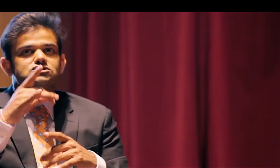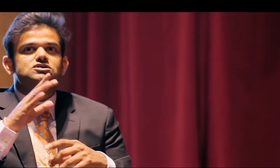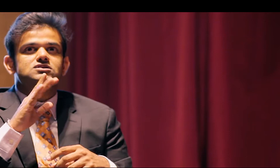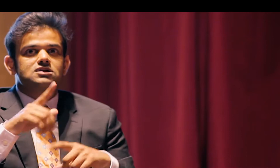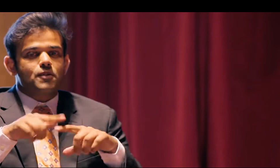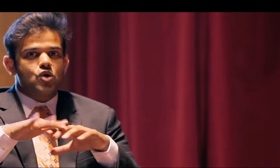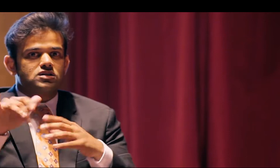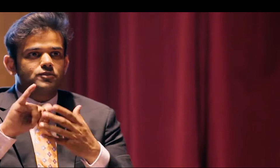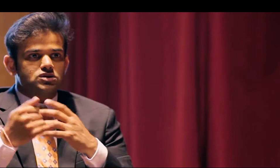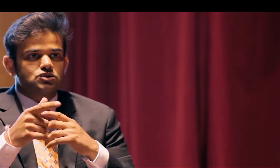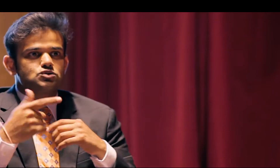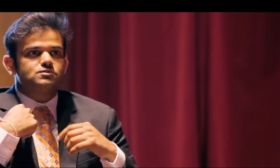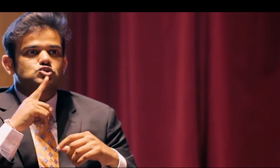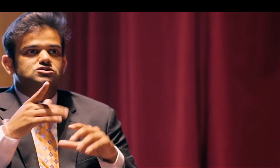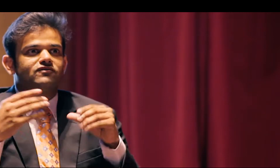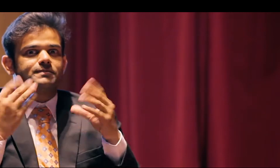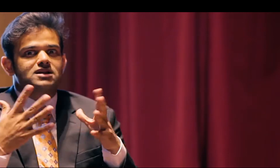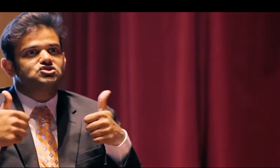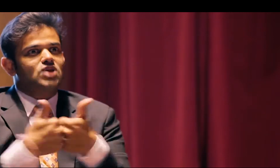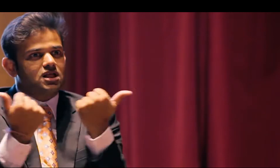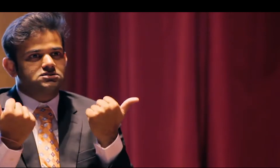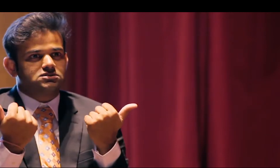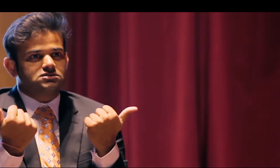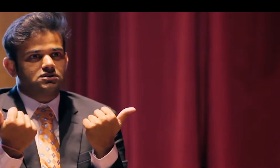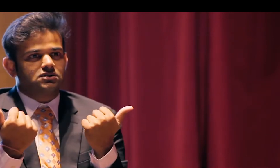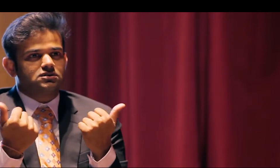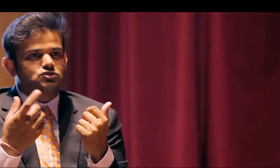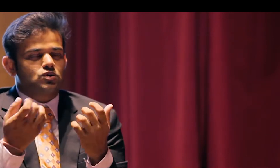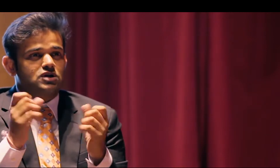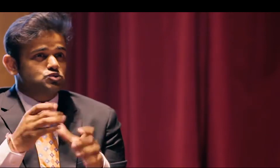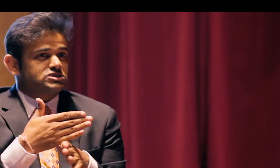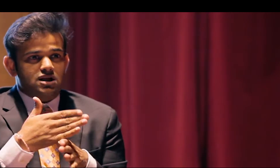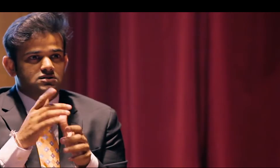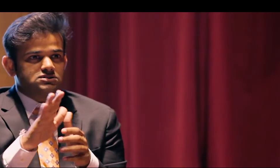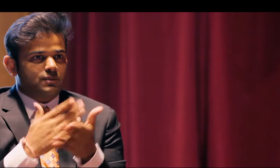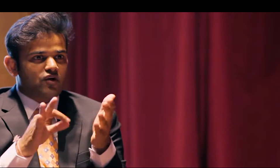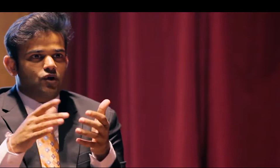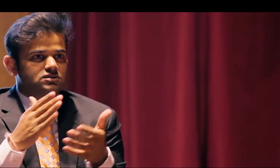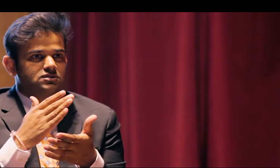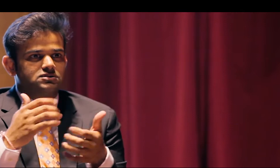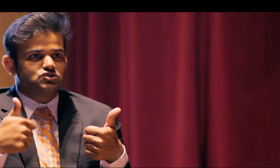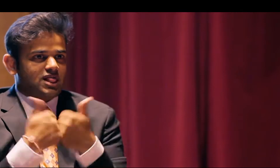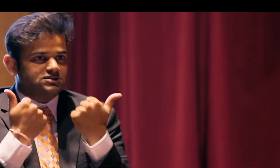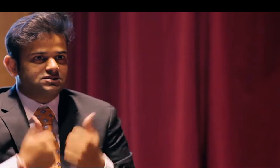[Vai] Interesting. So depending on the project that was the challenge that you faced.